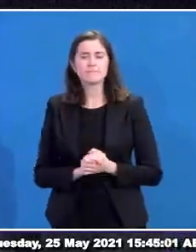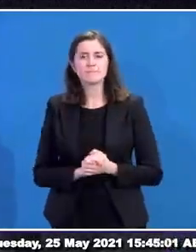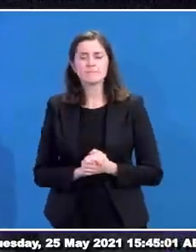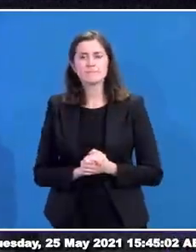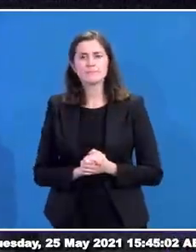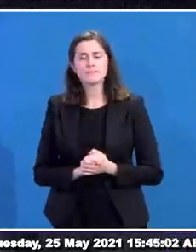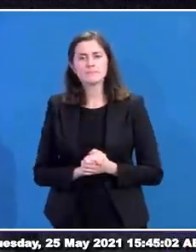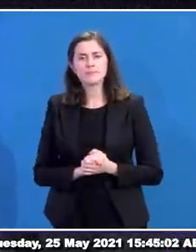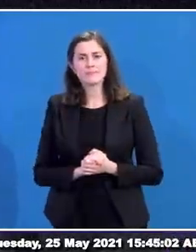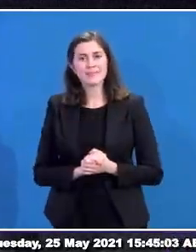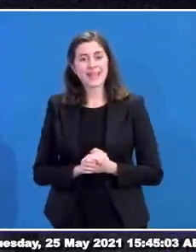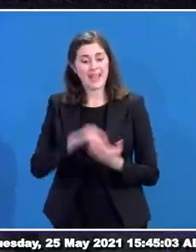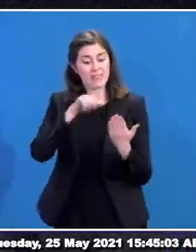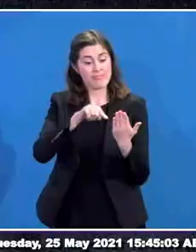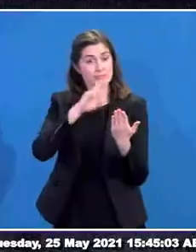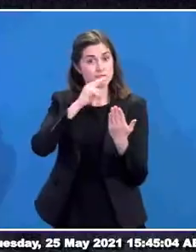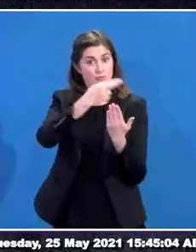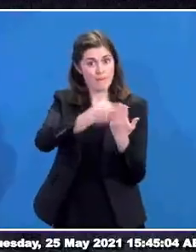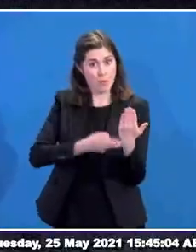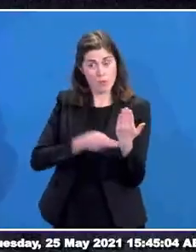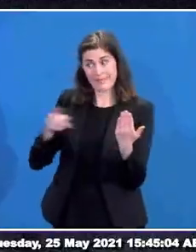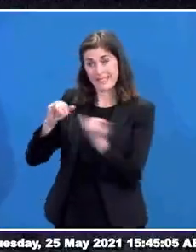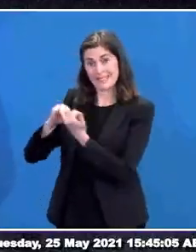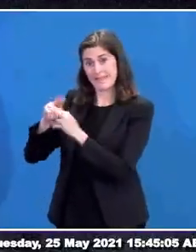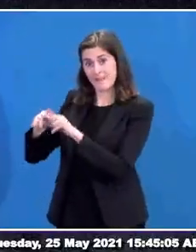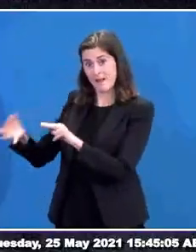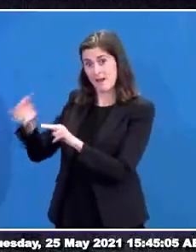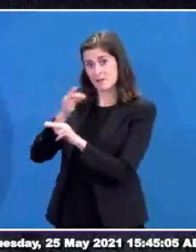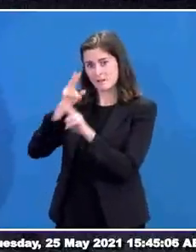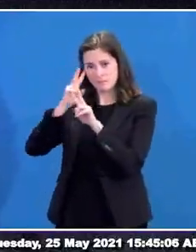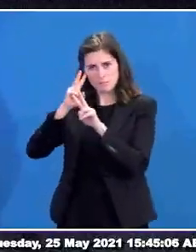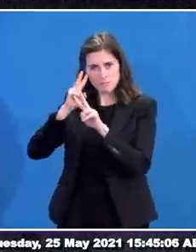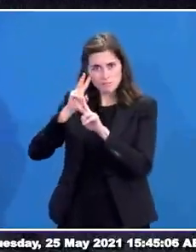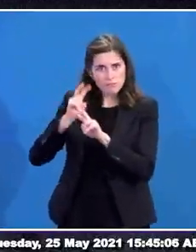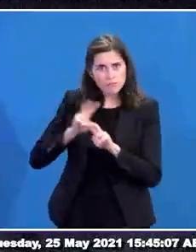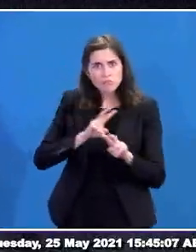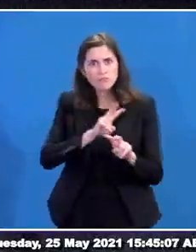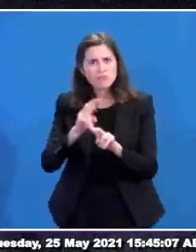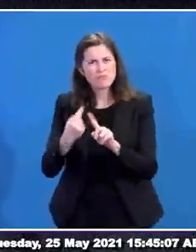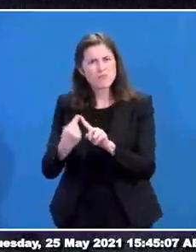asked to investigate allegations arising out of events in 2019?